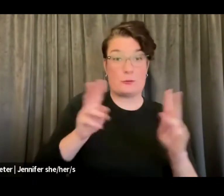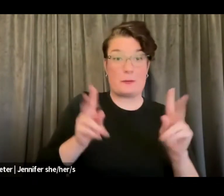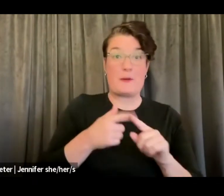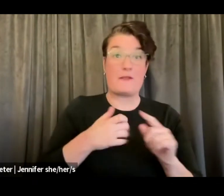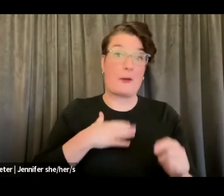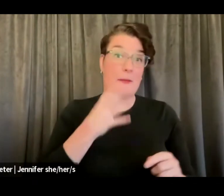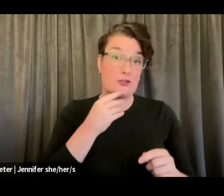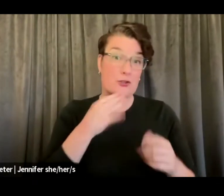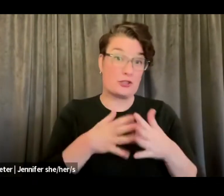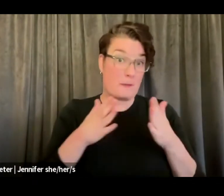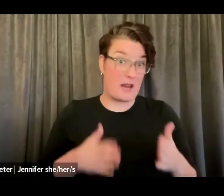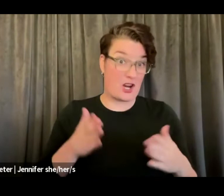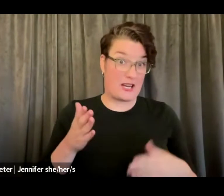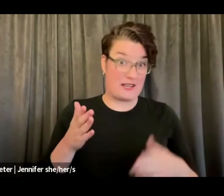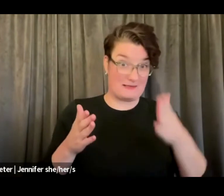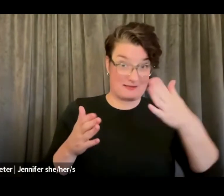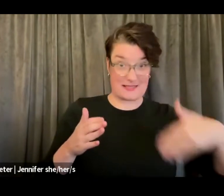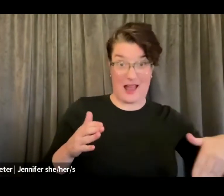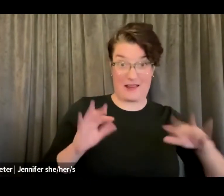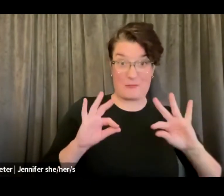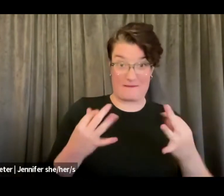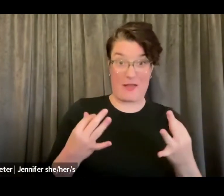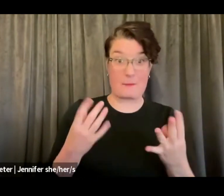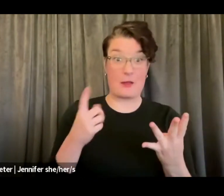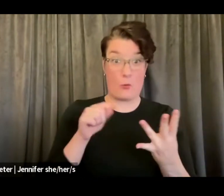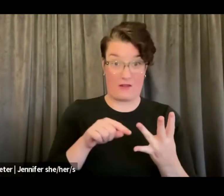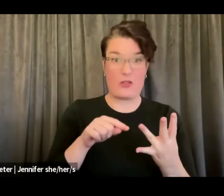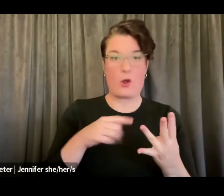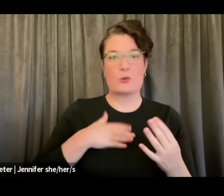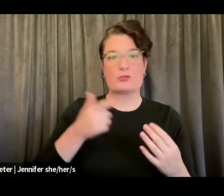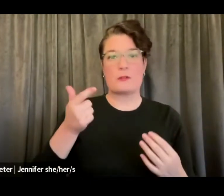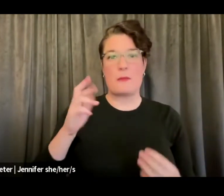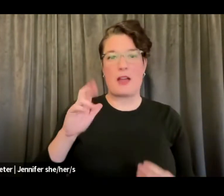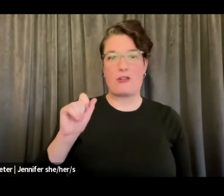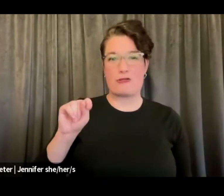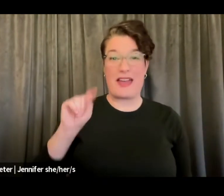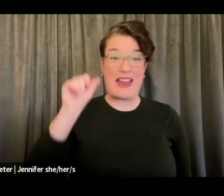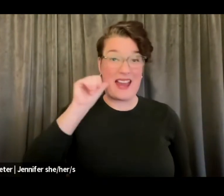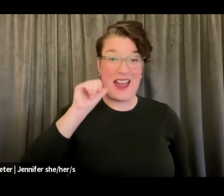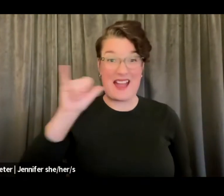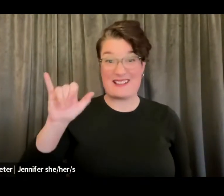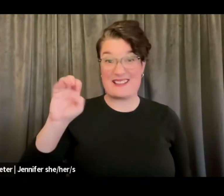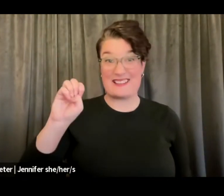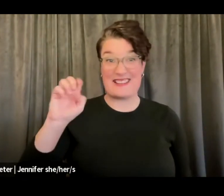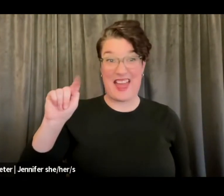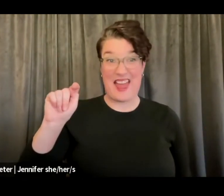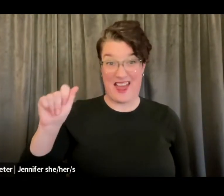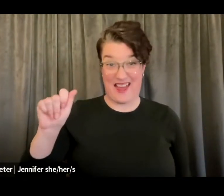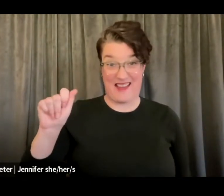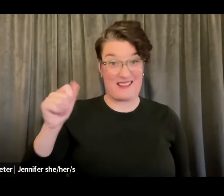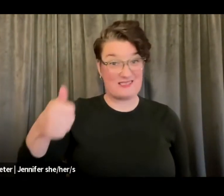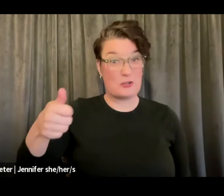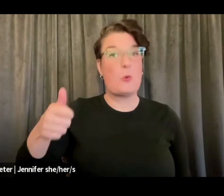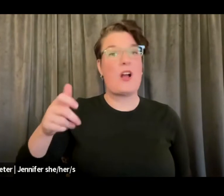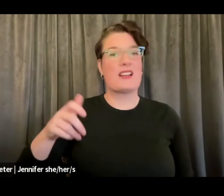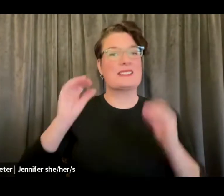from my Jewish American side, one of which was my great aunt Yetta who was educator. And.